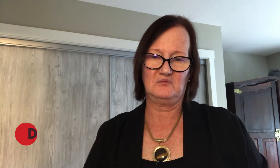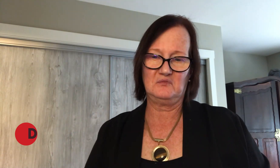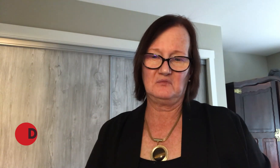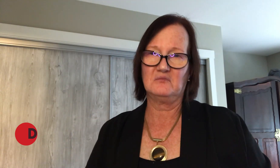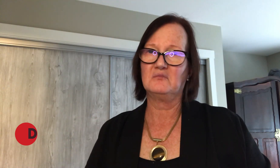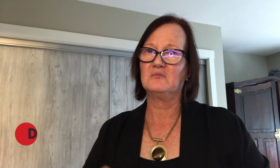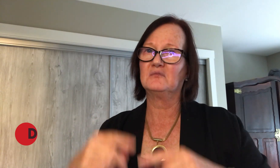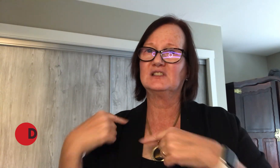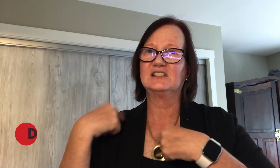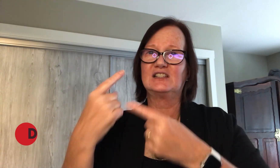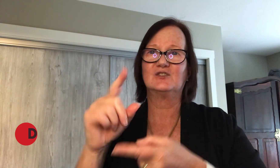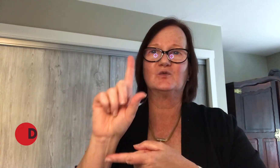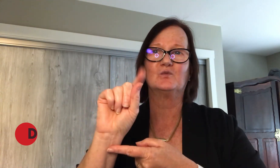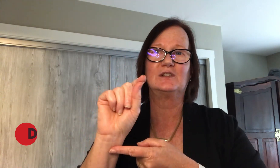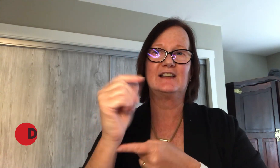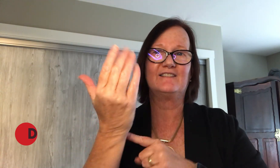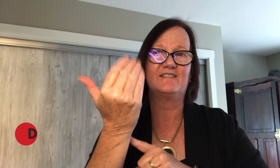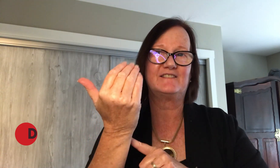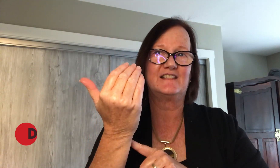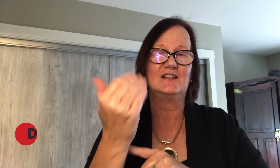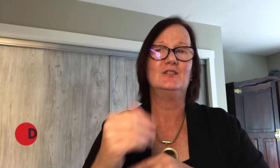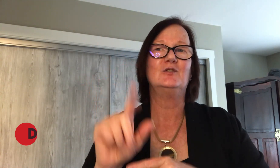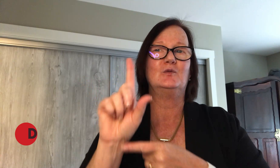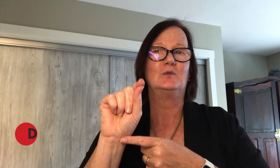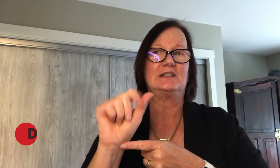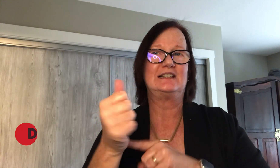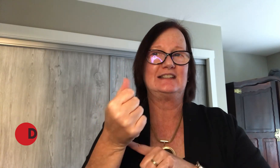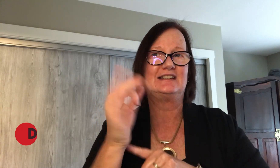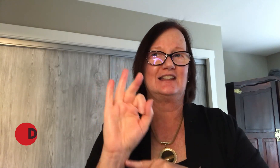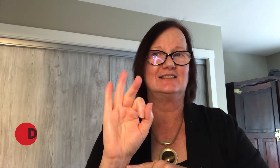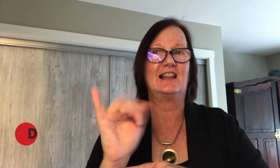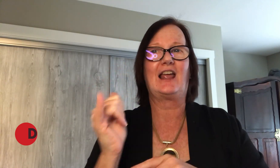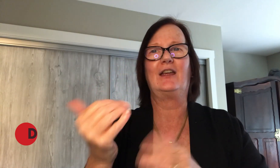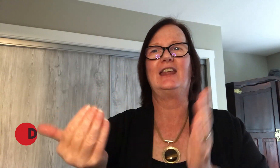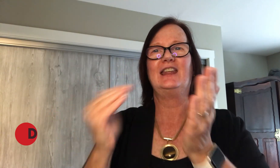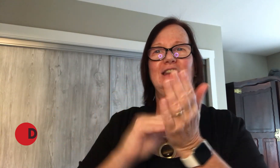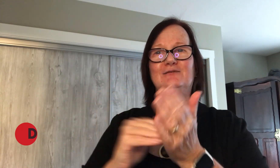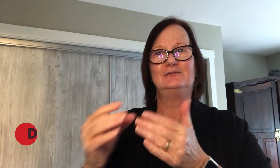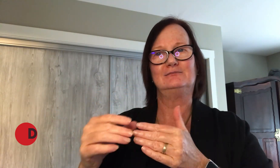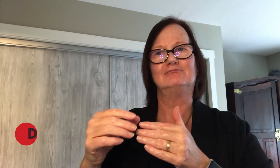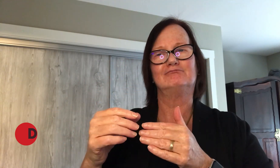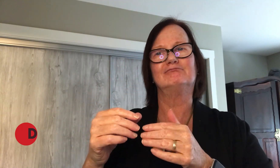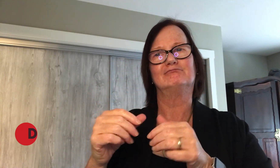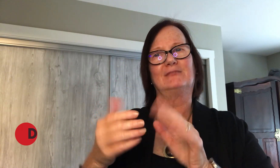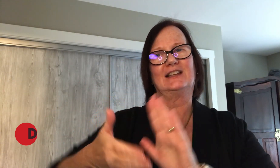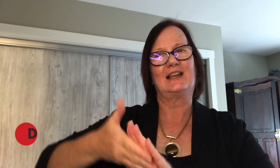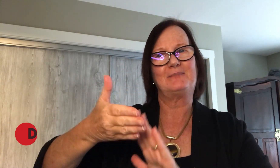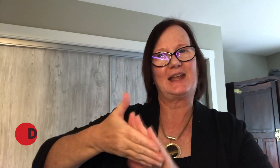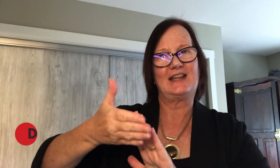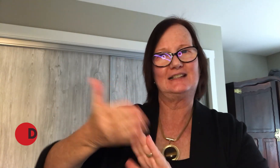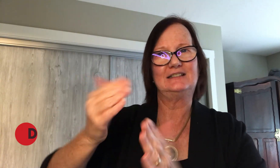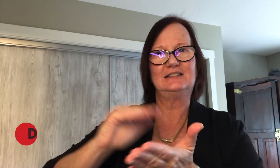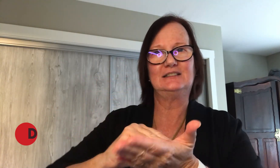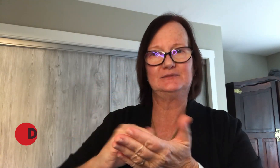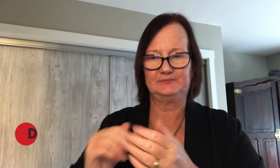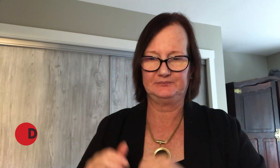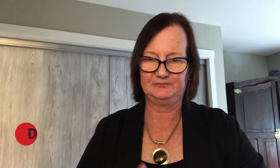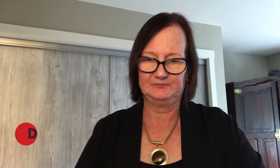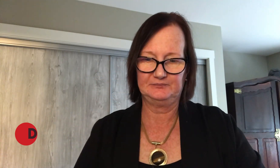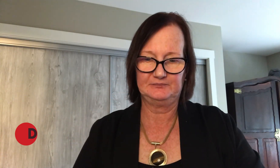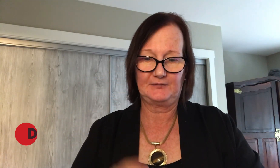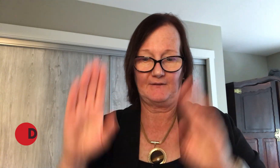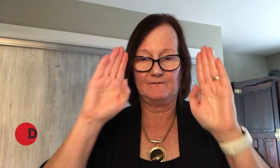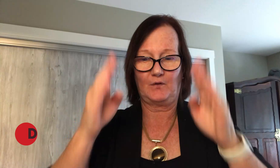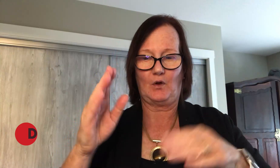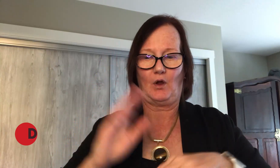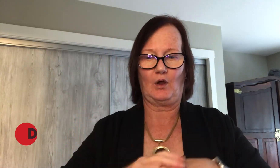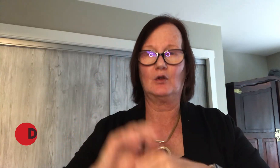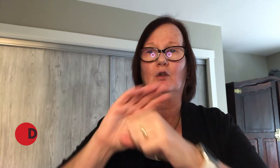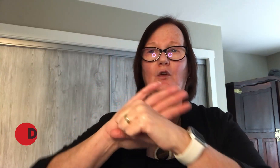since 2015 and 2019 and is now campaigning. Focus is on COVID